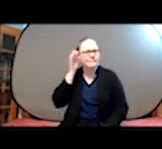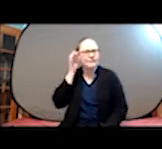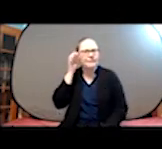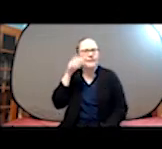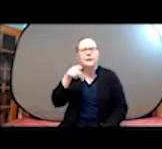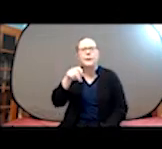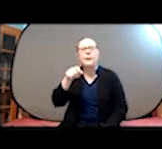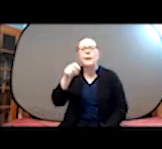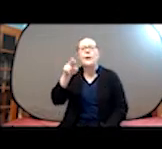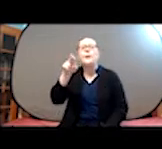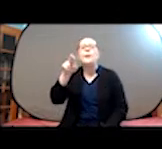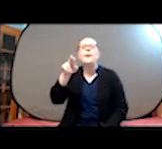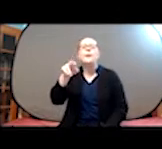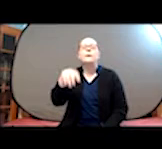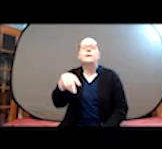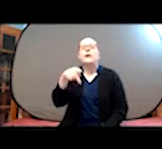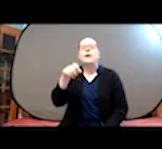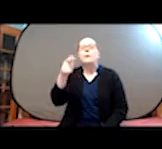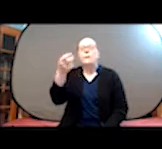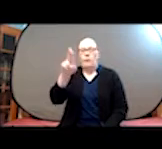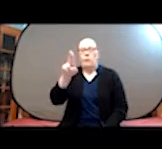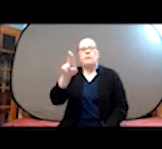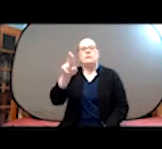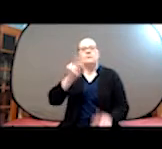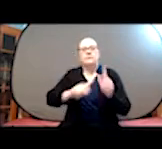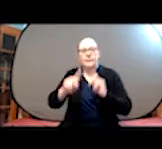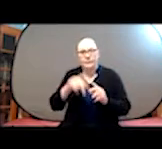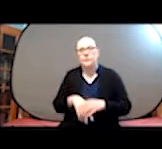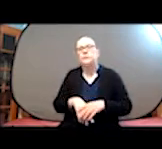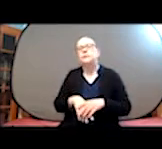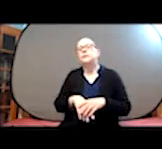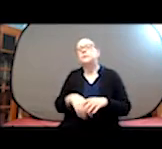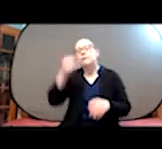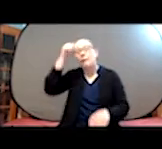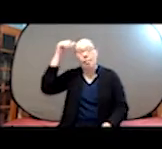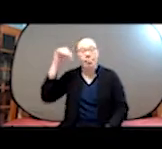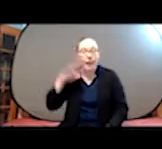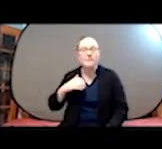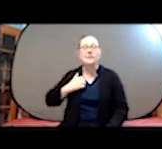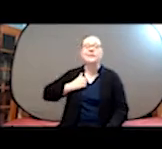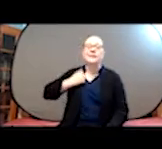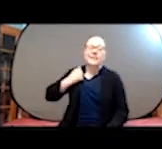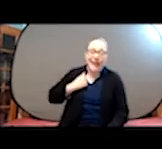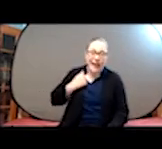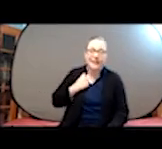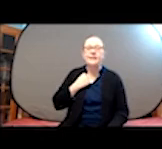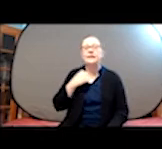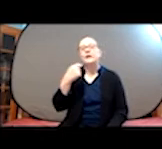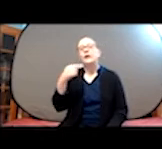Inuit peoples in Alaska but also in Siberia, Canada and Greenland. So if you call an Inuit